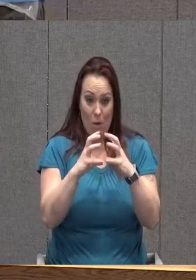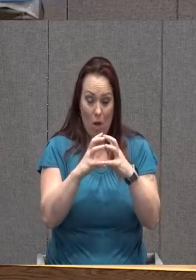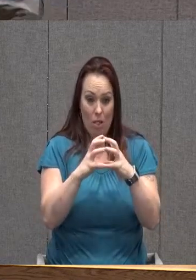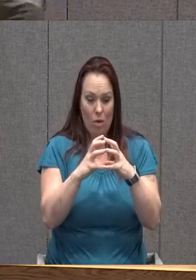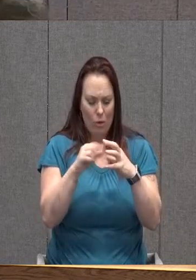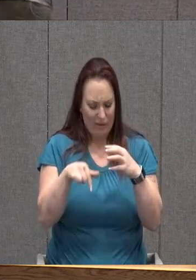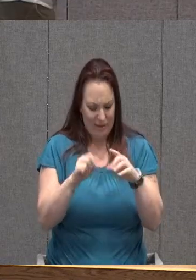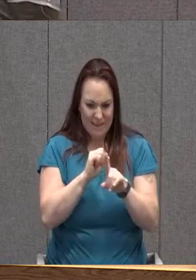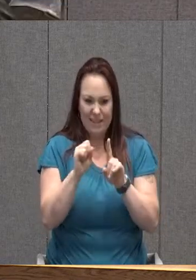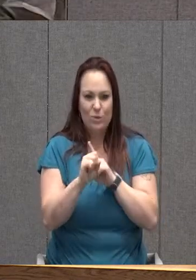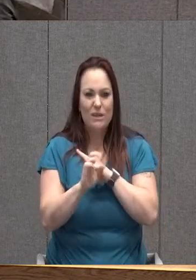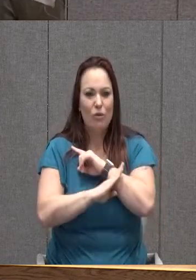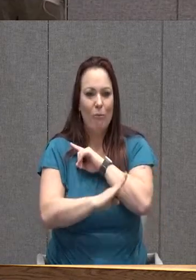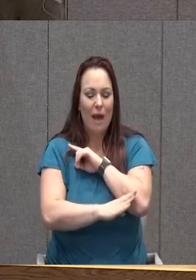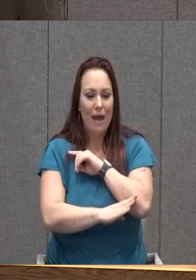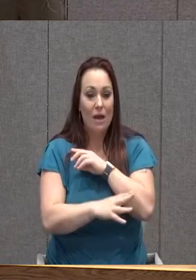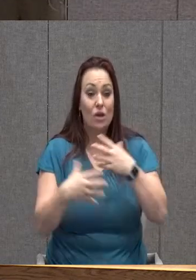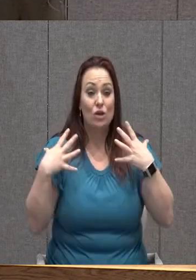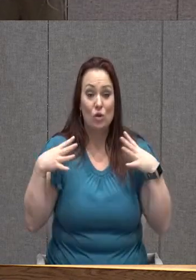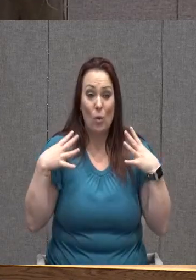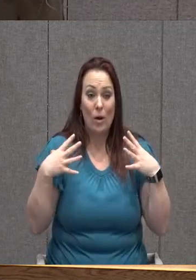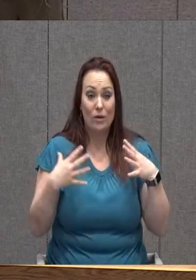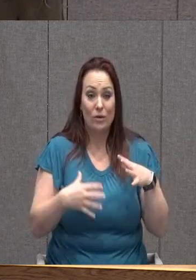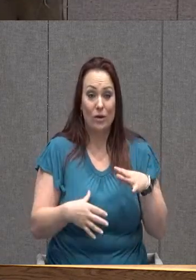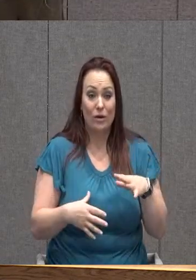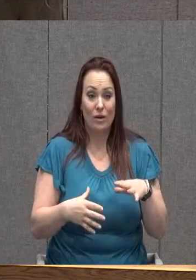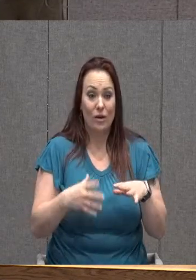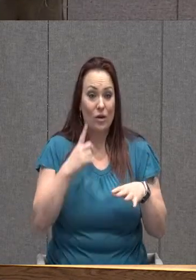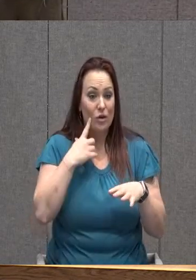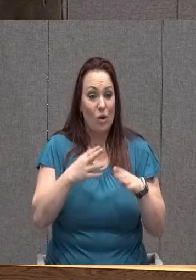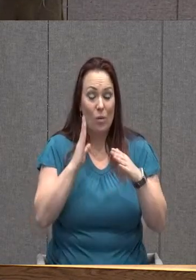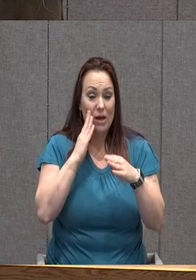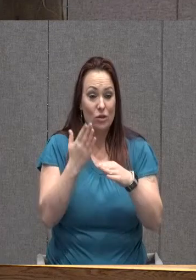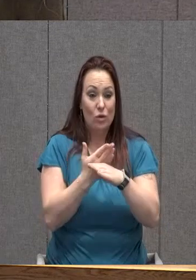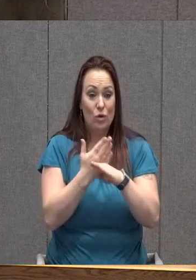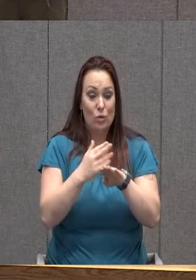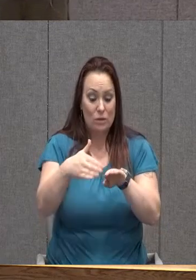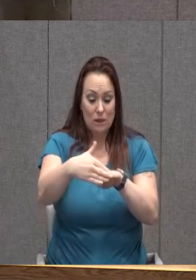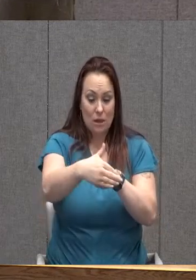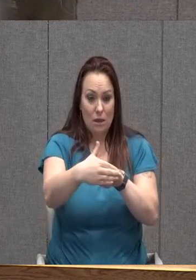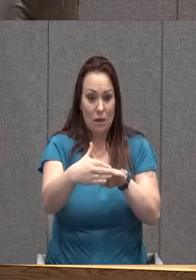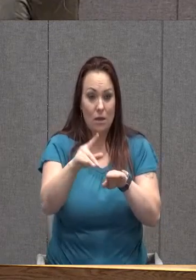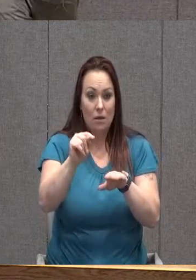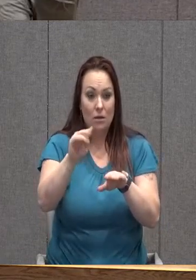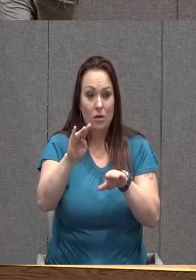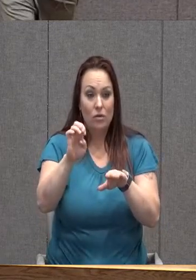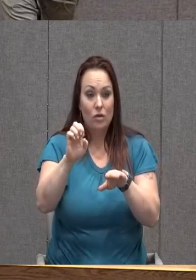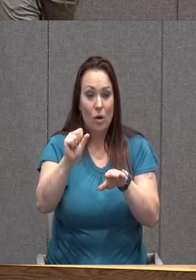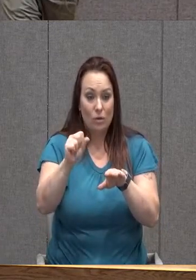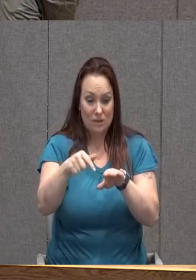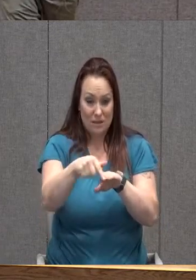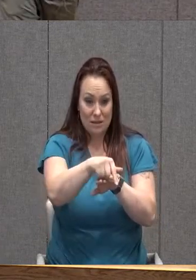one thing that you do not wanna do is kick it with your toe, if you kick it with your toe, with a real soccer ball,